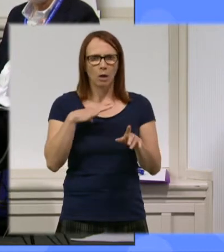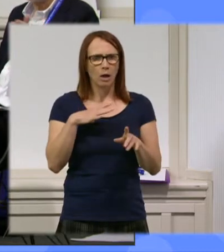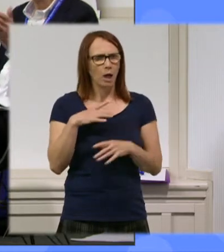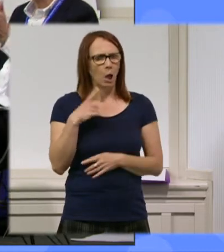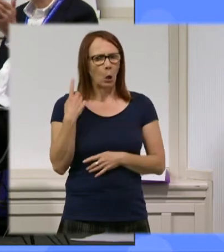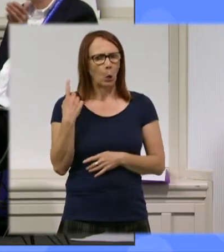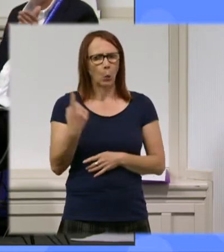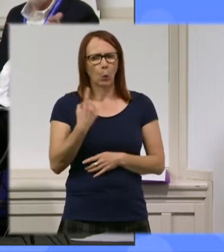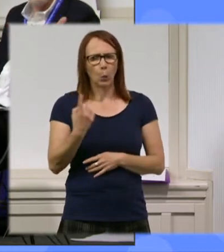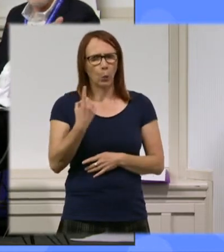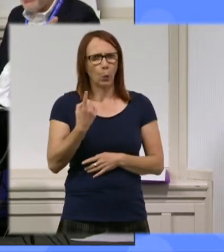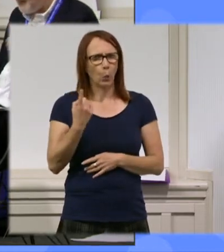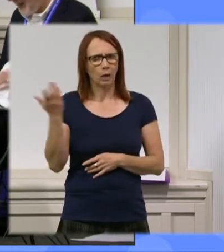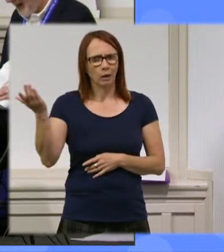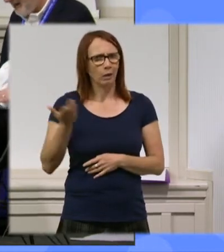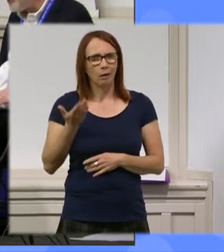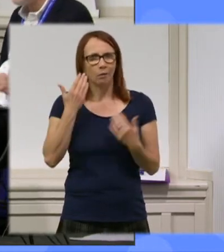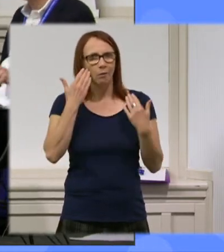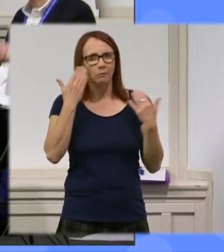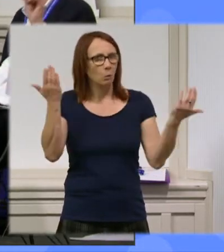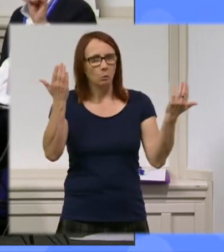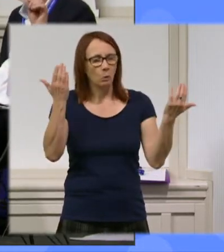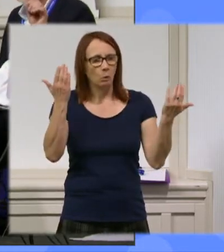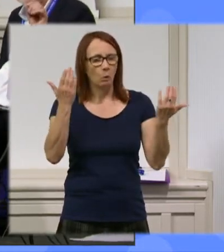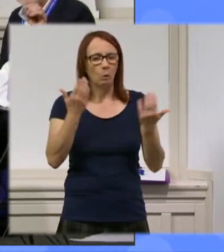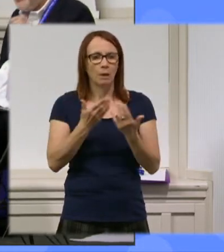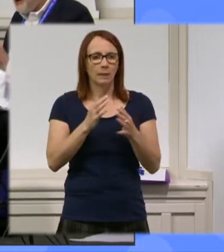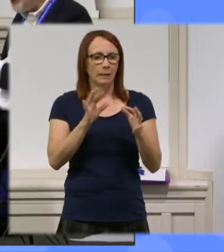because you won't know who they are and they've they've drawn lots and I'm just